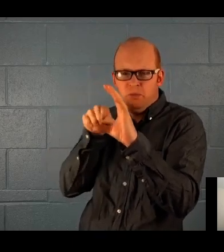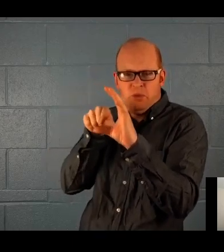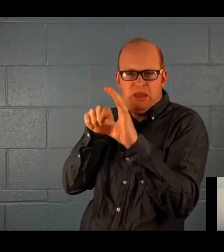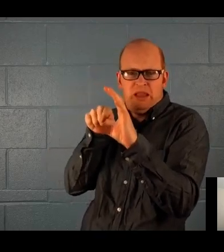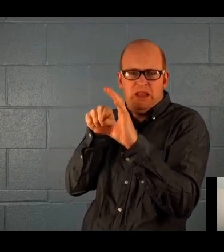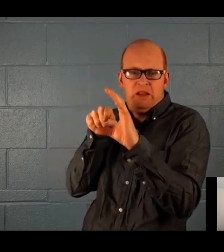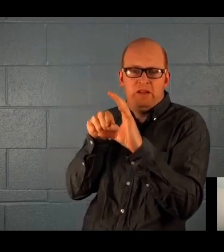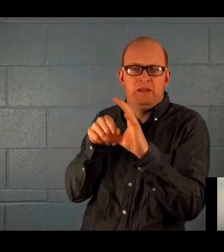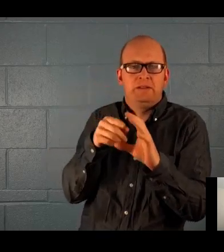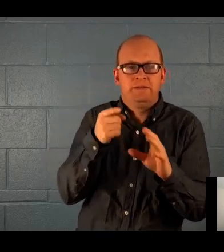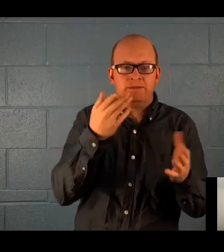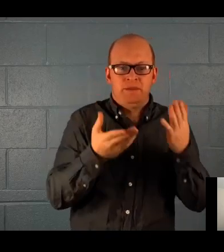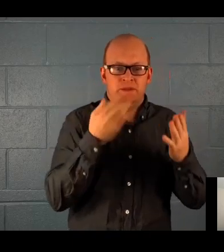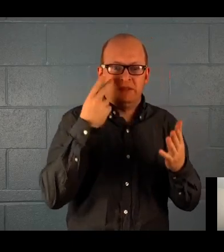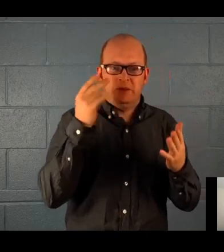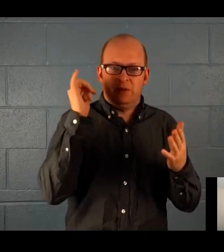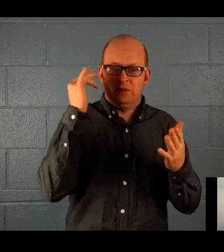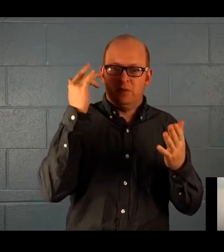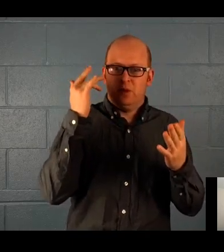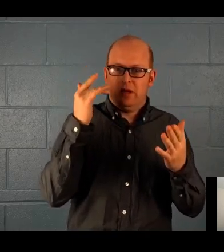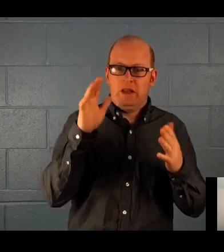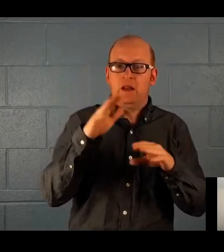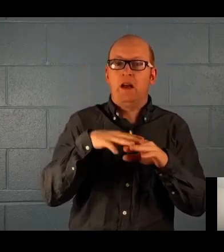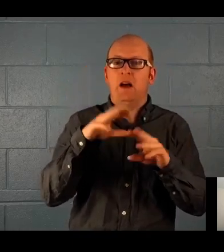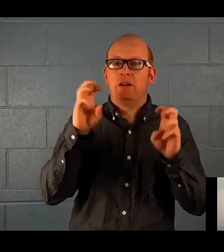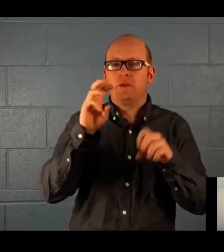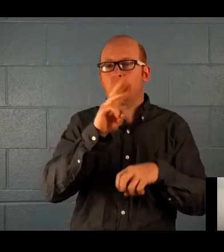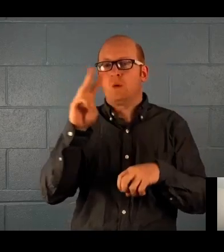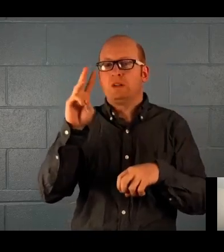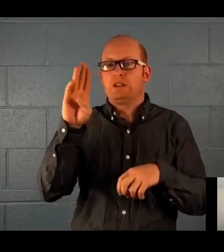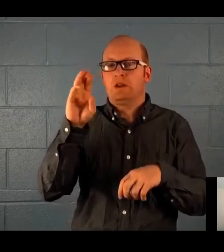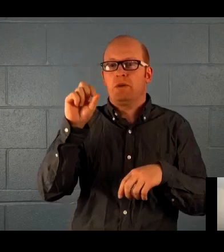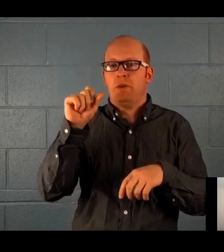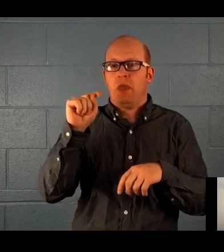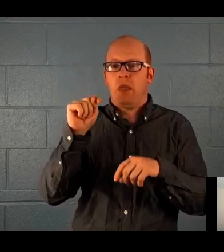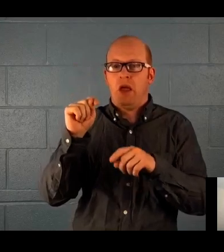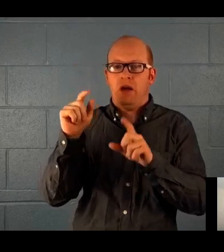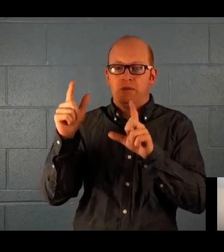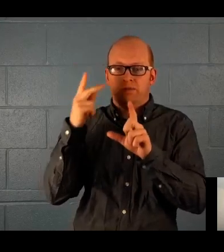And you can see why, here in this Western blot on the left, because myosin VIIA expression is